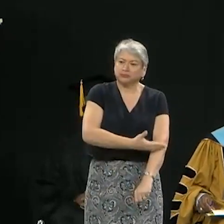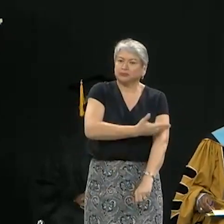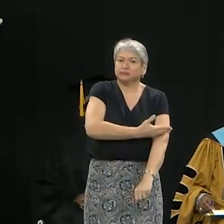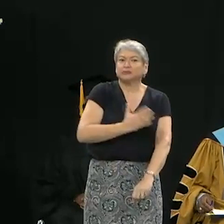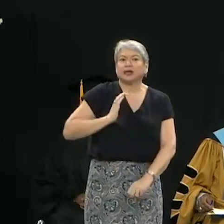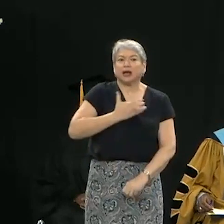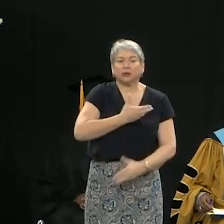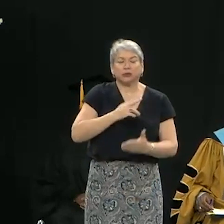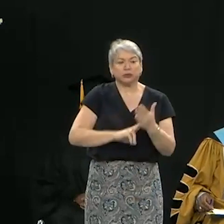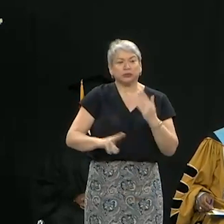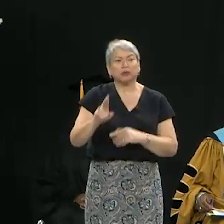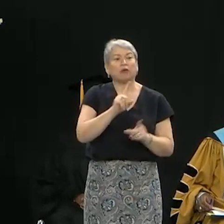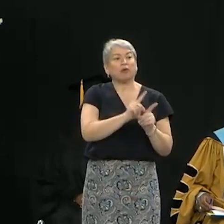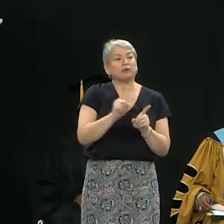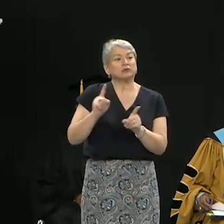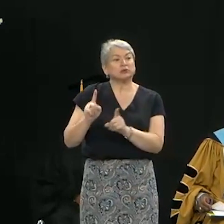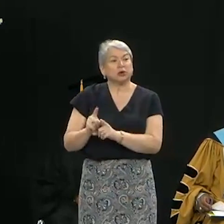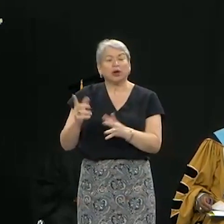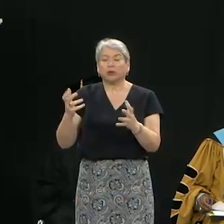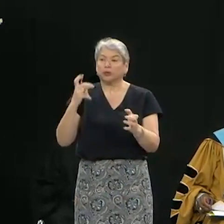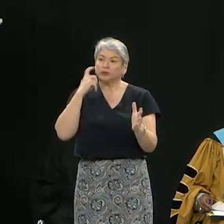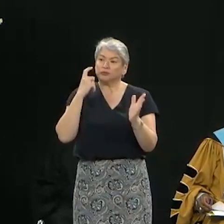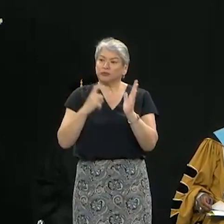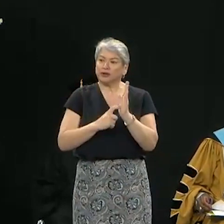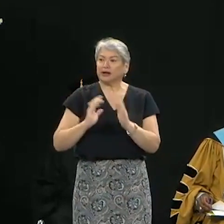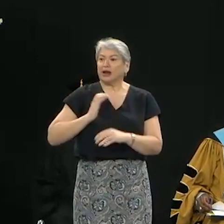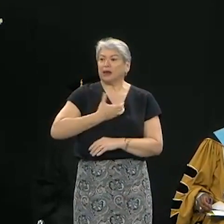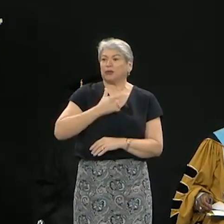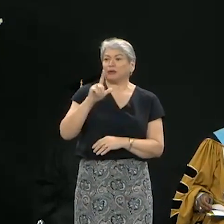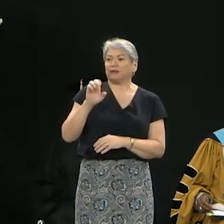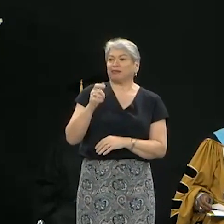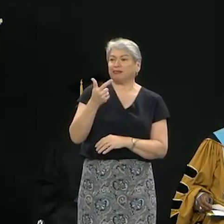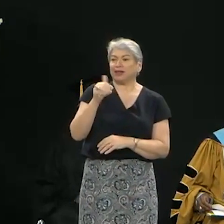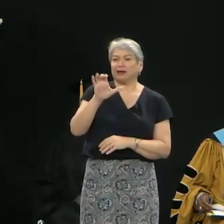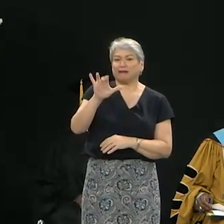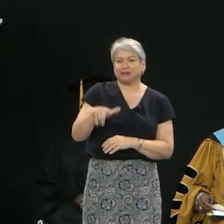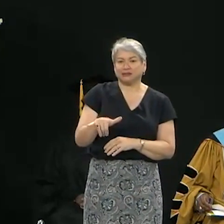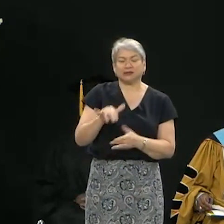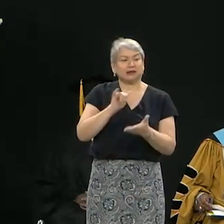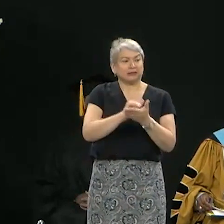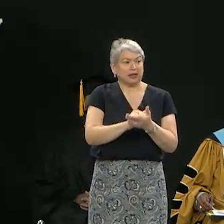I would also like to take a moment to recognize our legacy families, which include graduating students